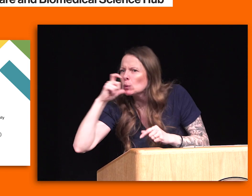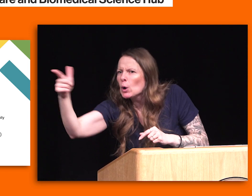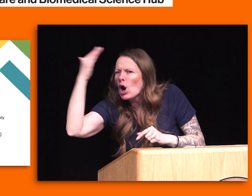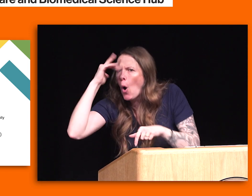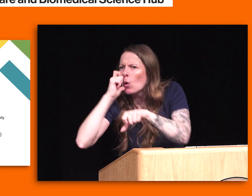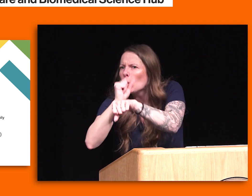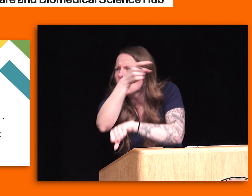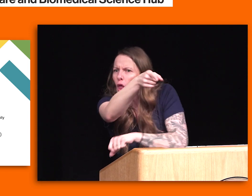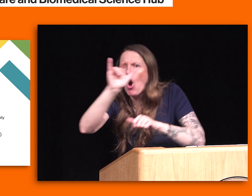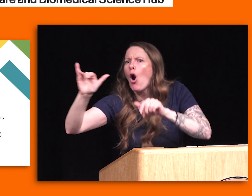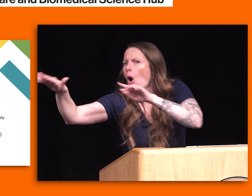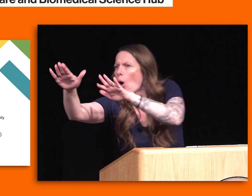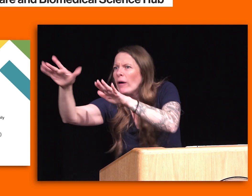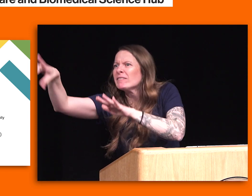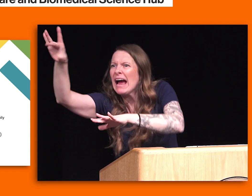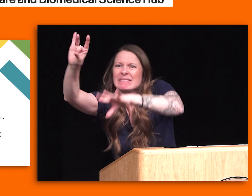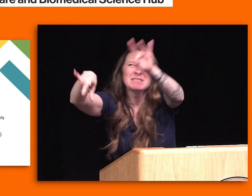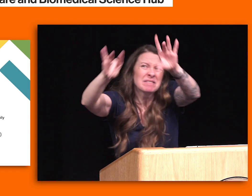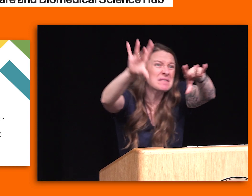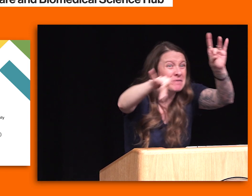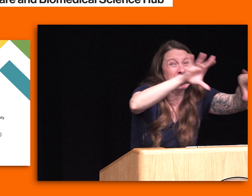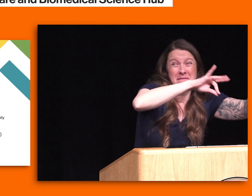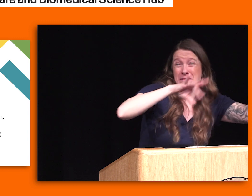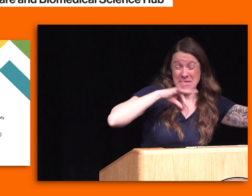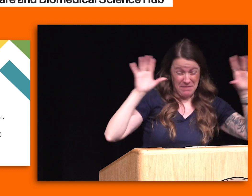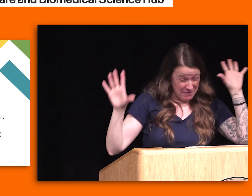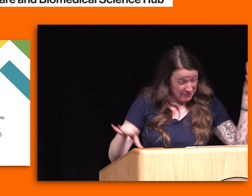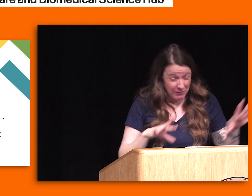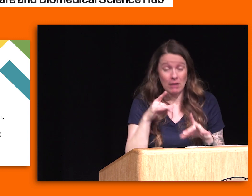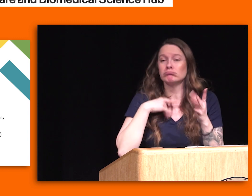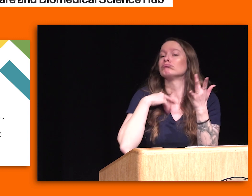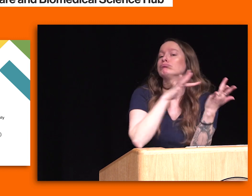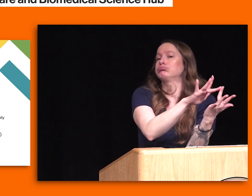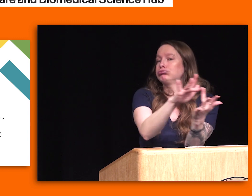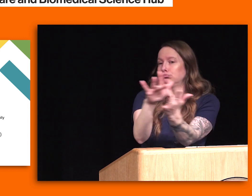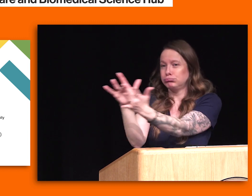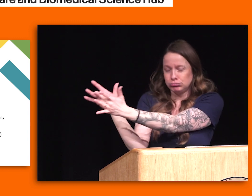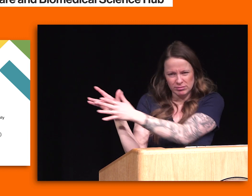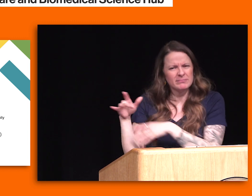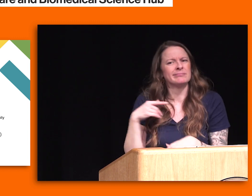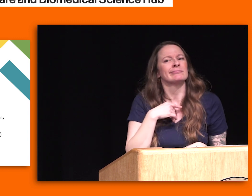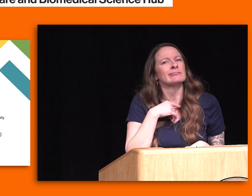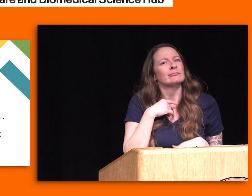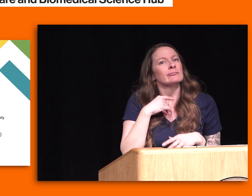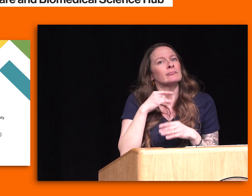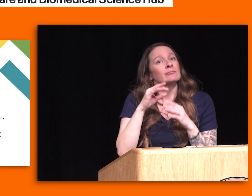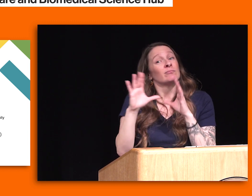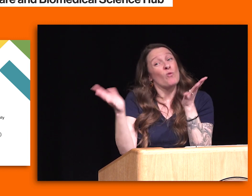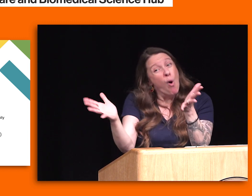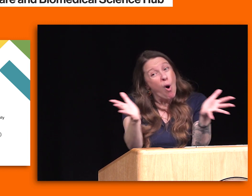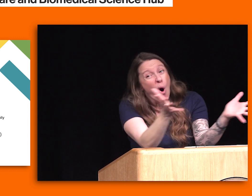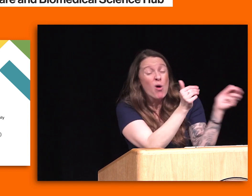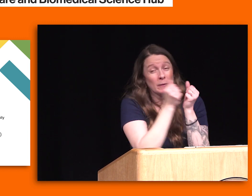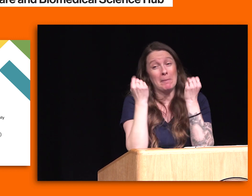So, it really grew in a grassroots way through word of mouth. We, you know, found Deaf people who knew other Deaf people and we were able to build a network that way.